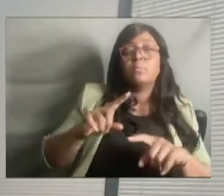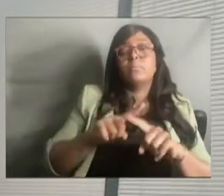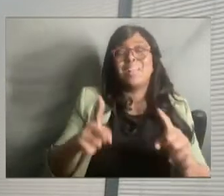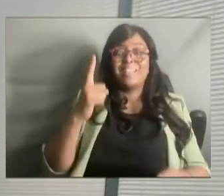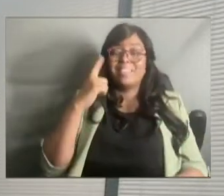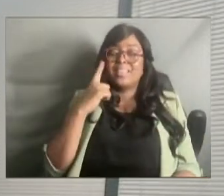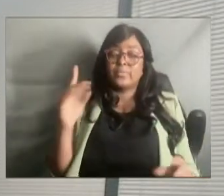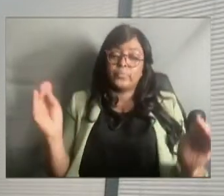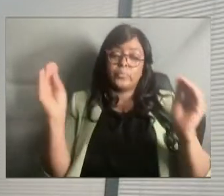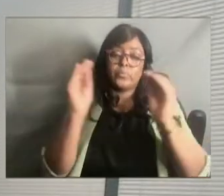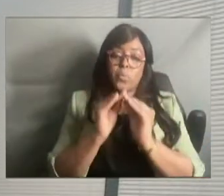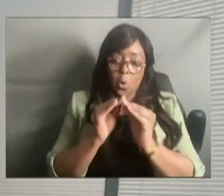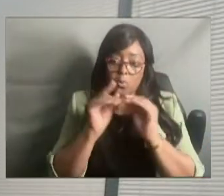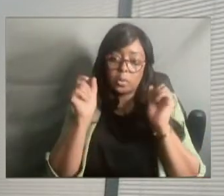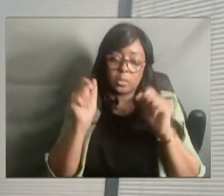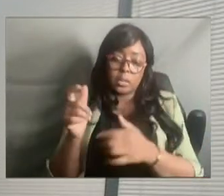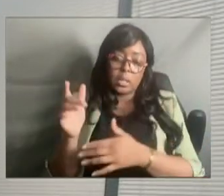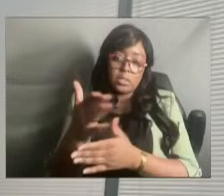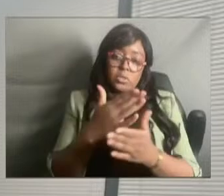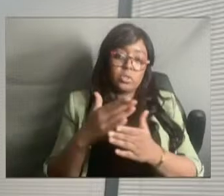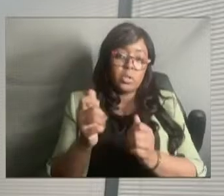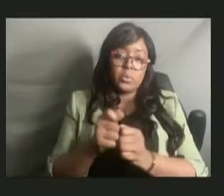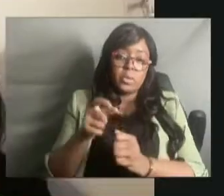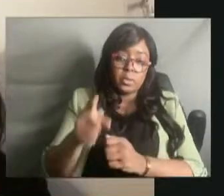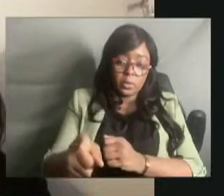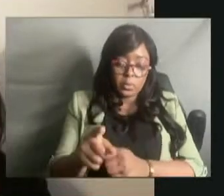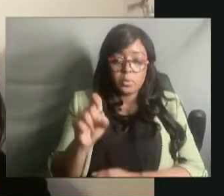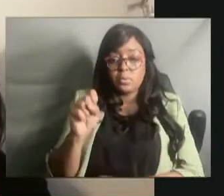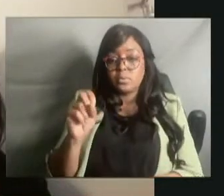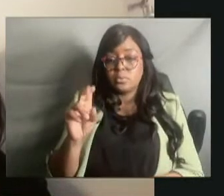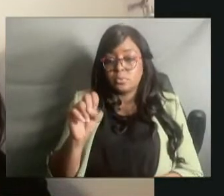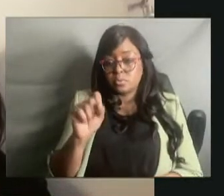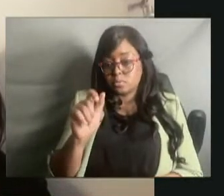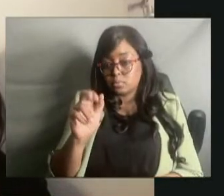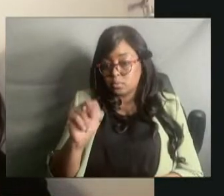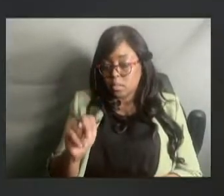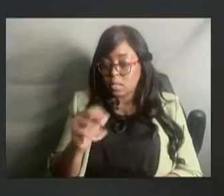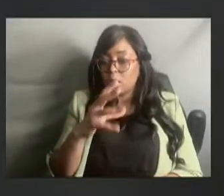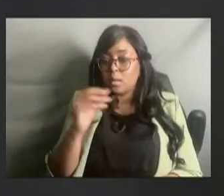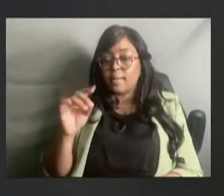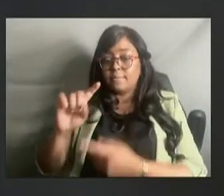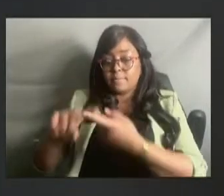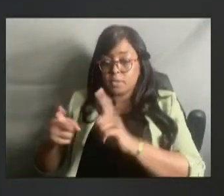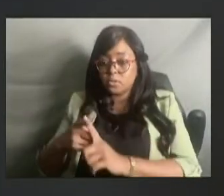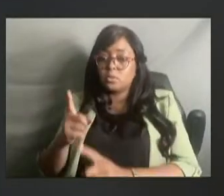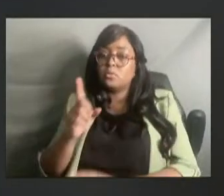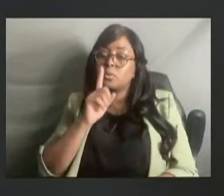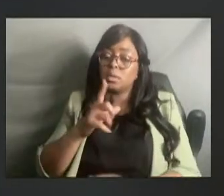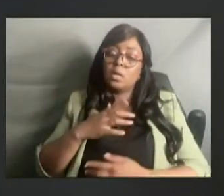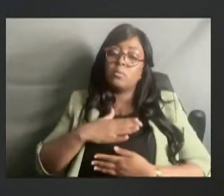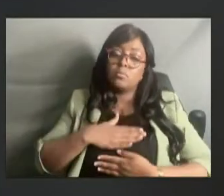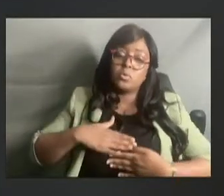probably created a lot of stress and anxiety. But I think that there's more to this that we can